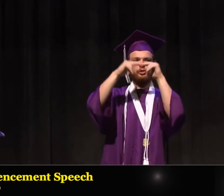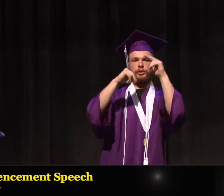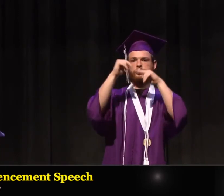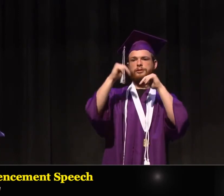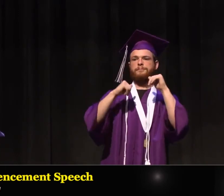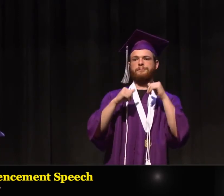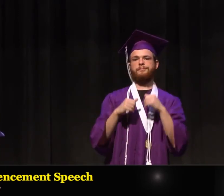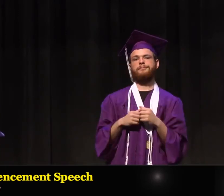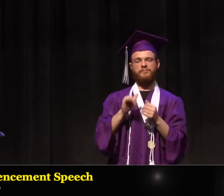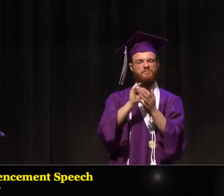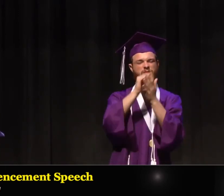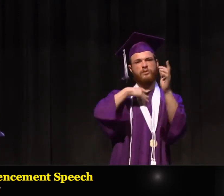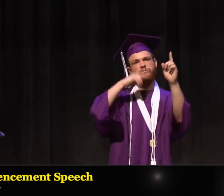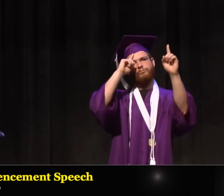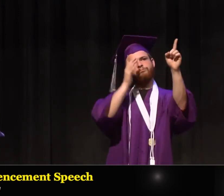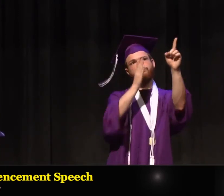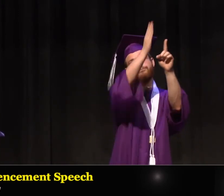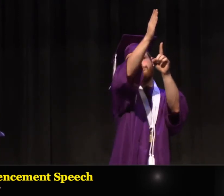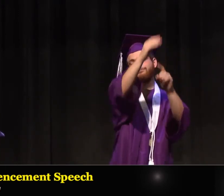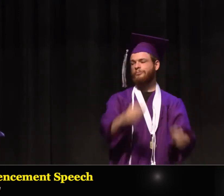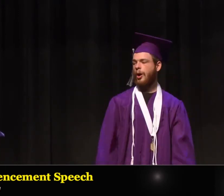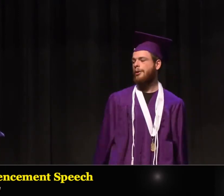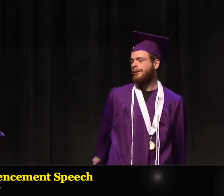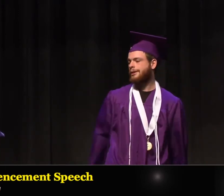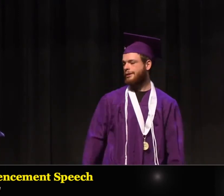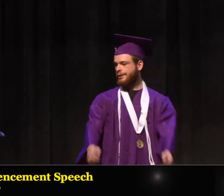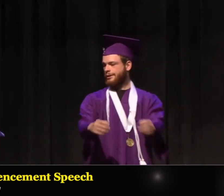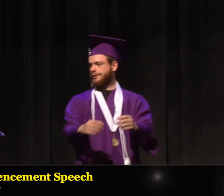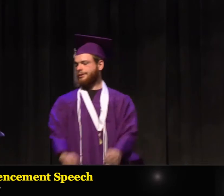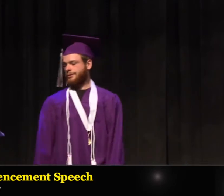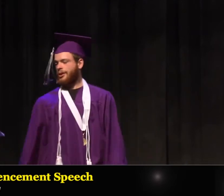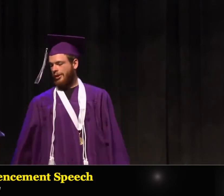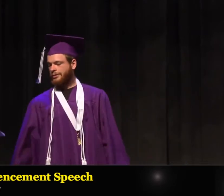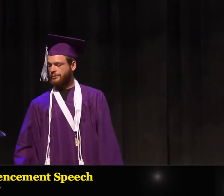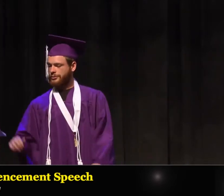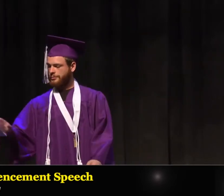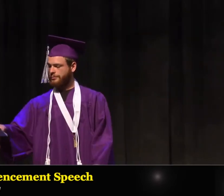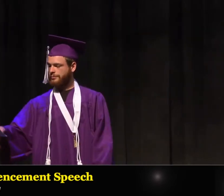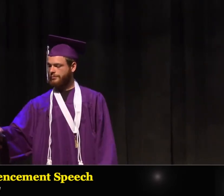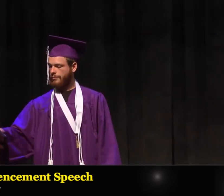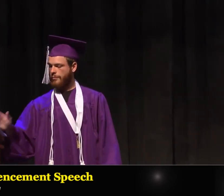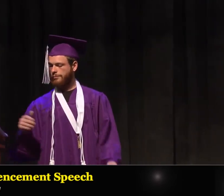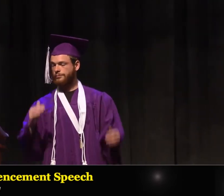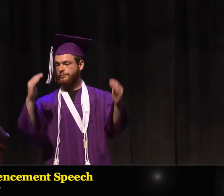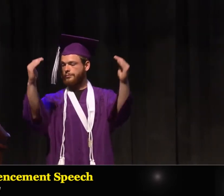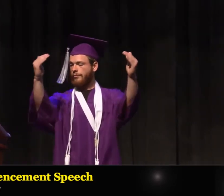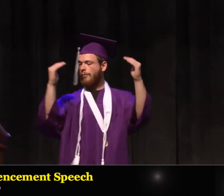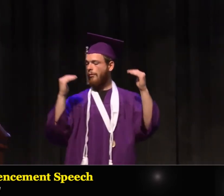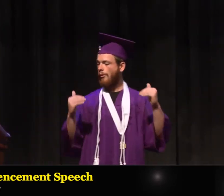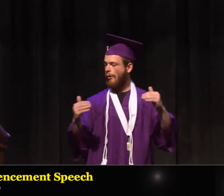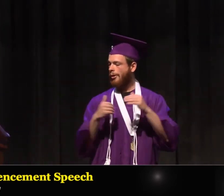for teaching me construction and that is my career now, as I look ahead.